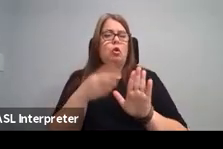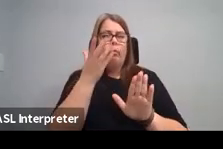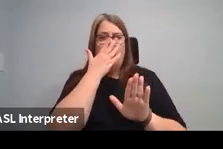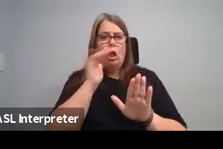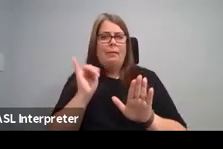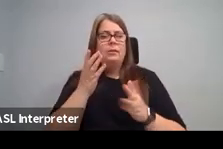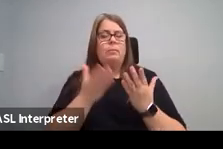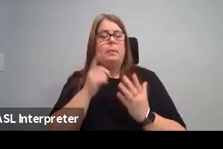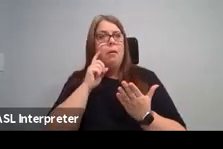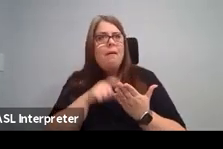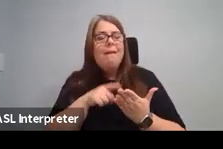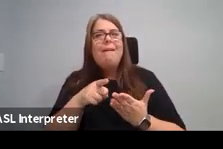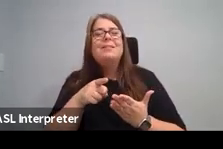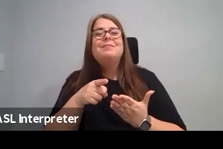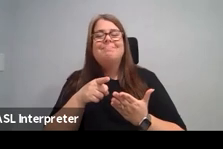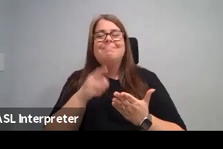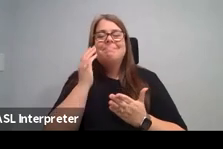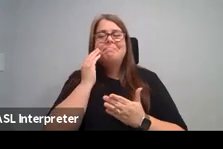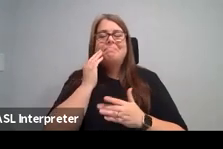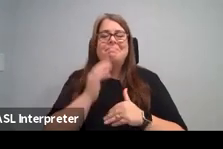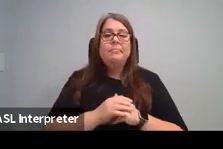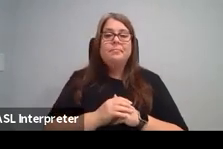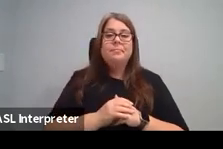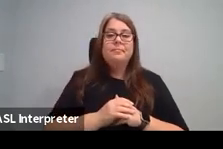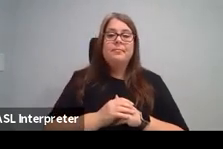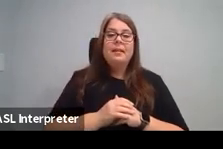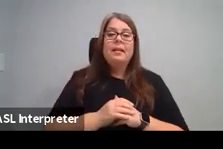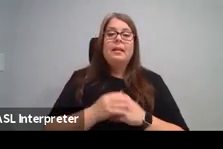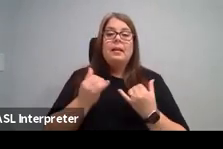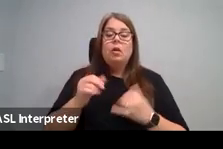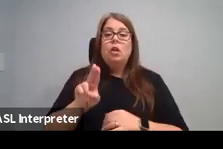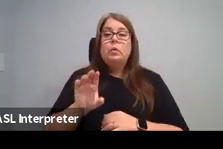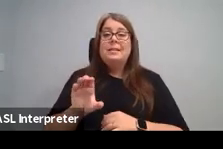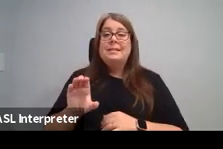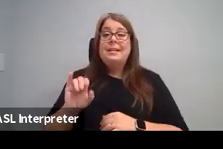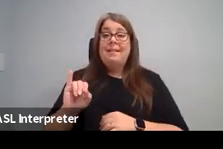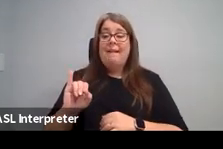Allison Frenzel : Additionally you CCI has a curriculum integration project that is robust and